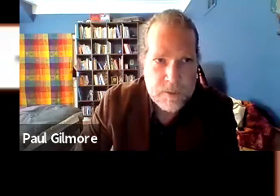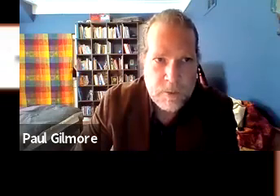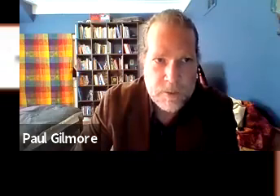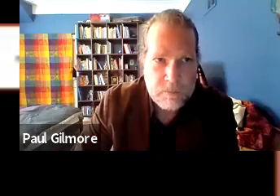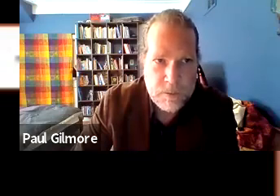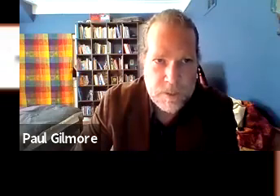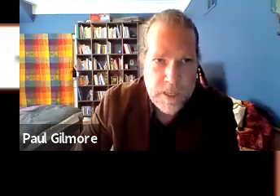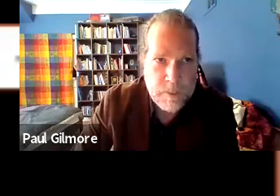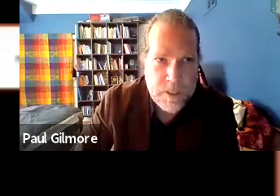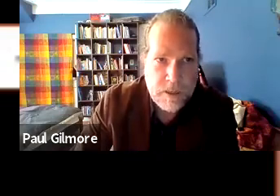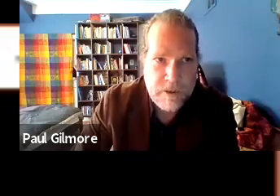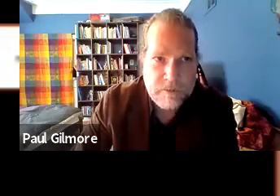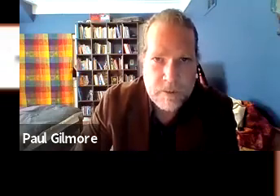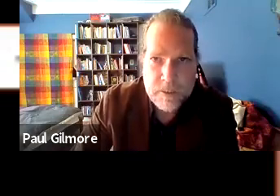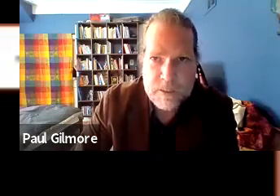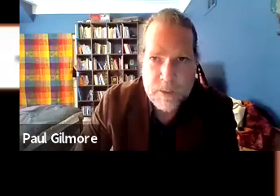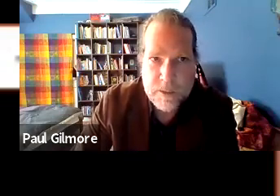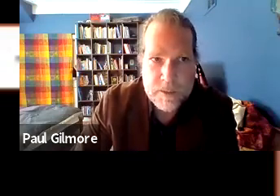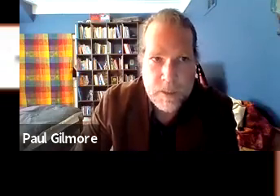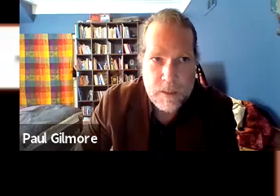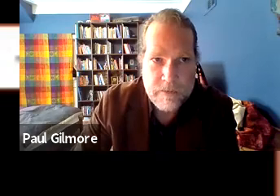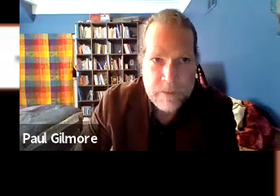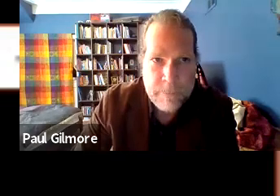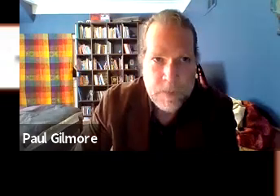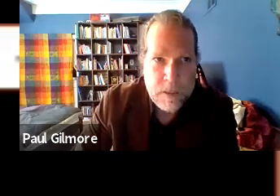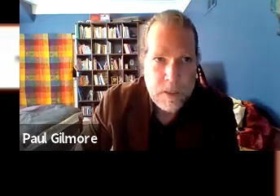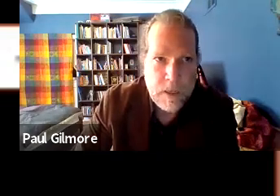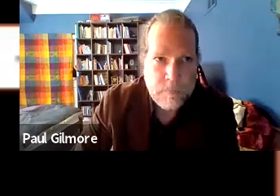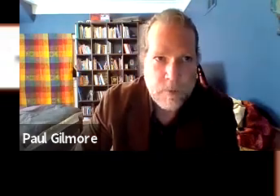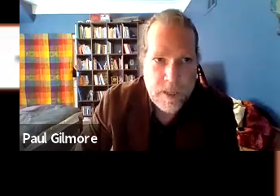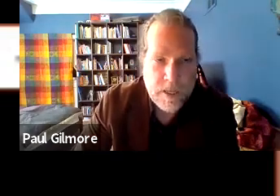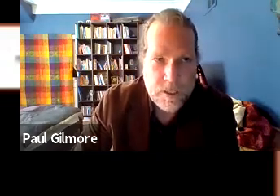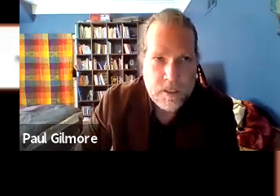it was the most moving Labor Day I've ever experienced in my life, where they actually